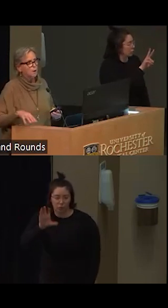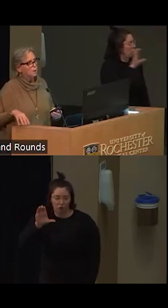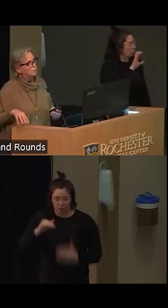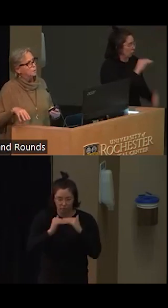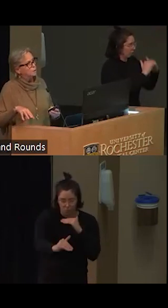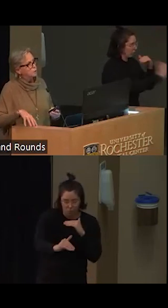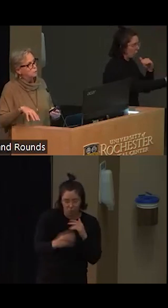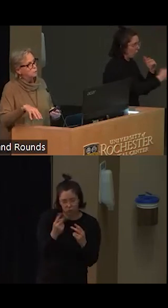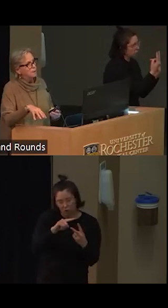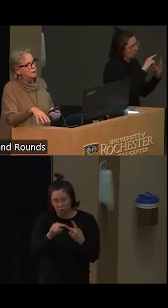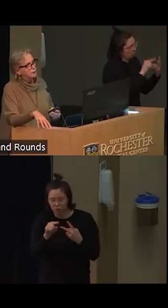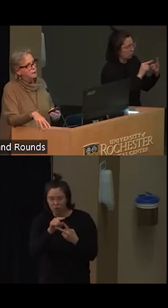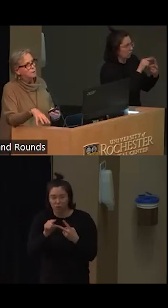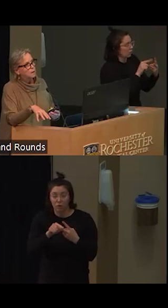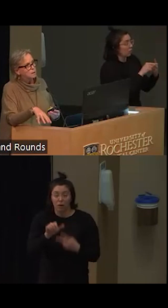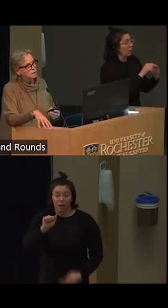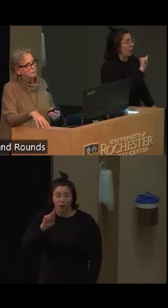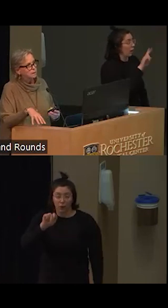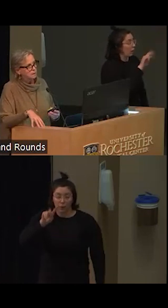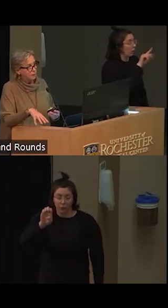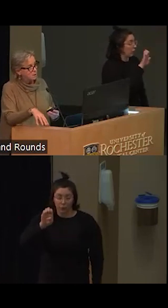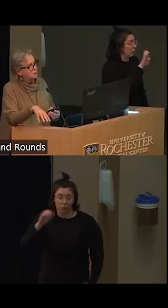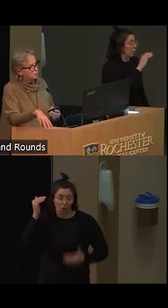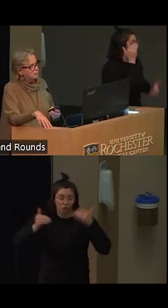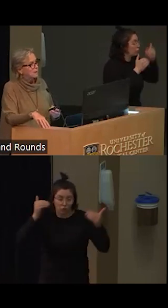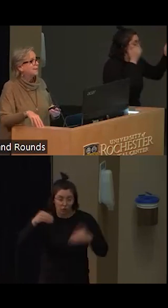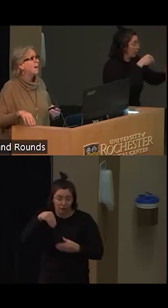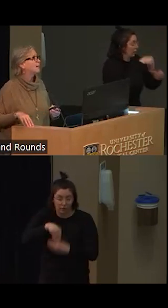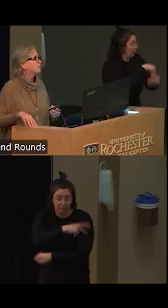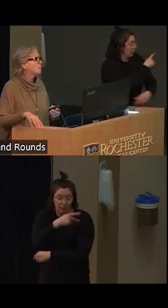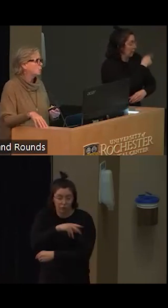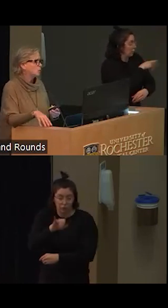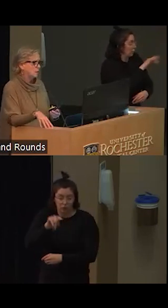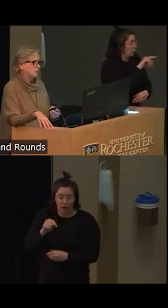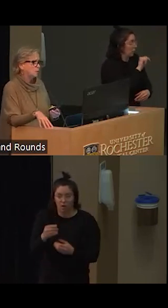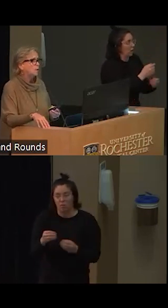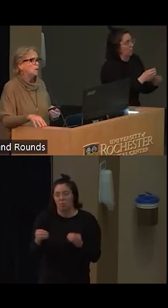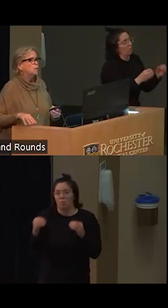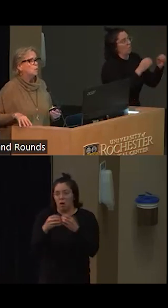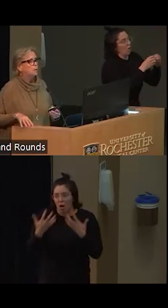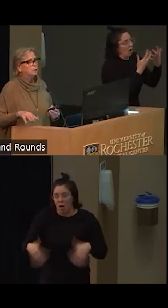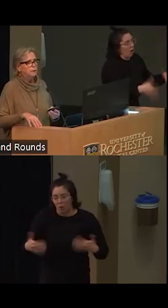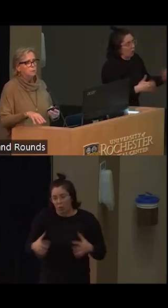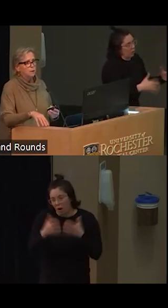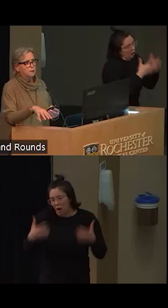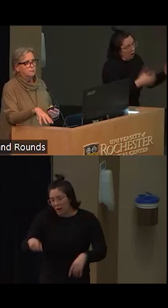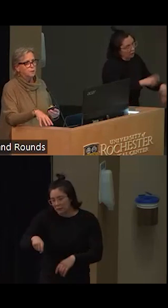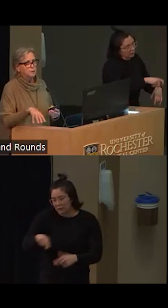000 those are the two acute adult inpatient units and had the most needs so we really wanted to